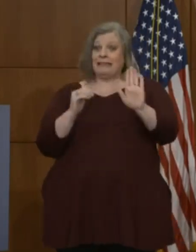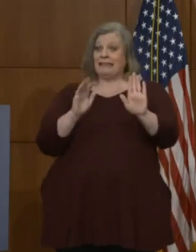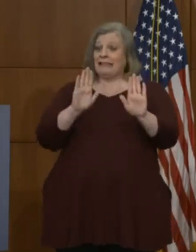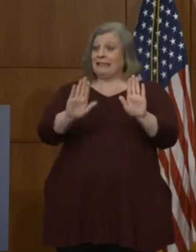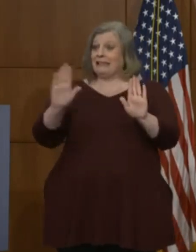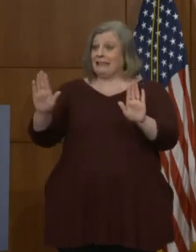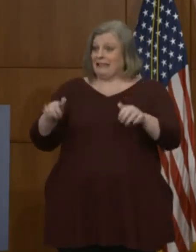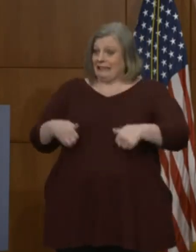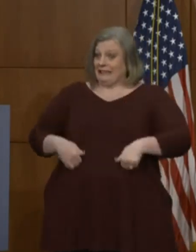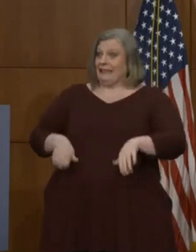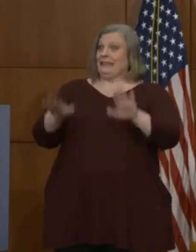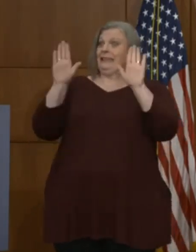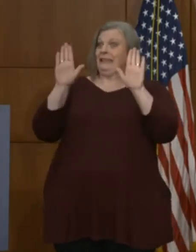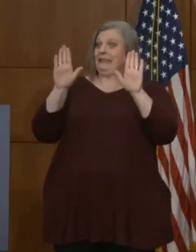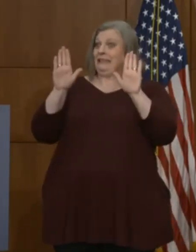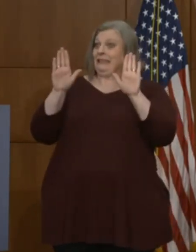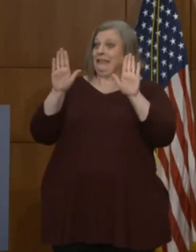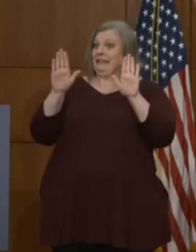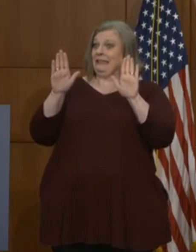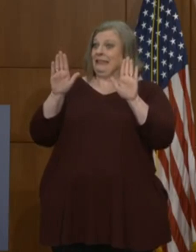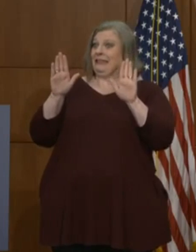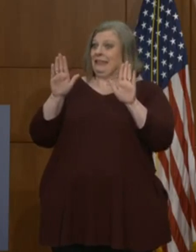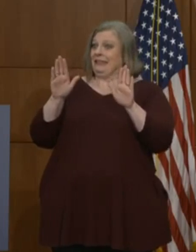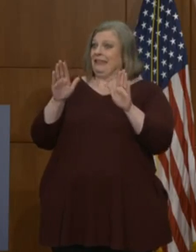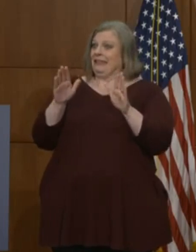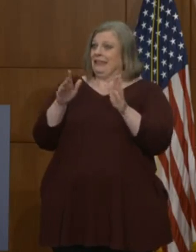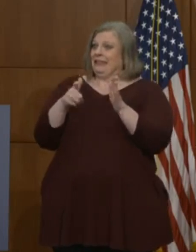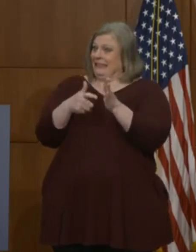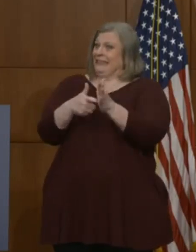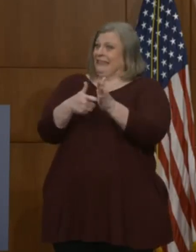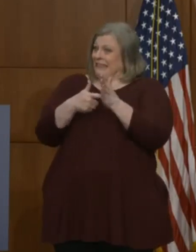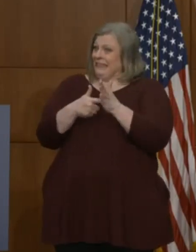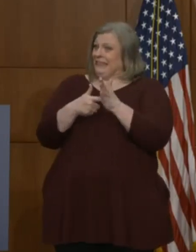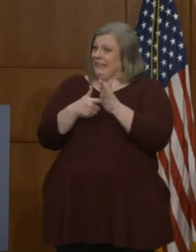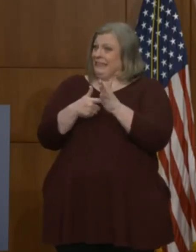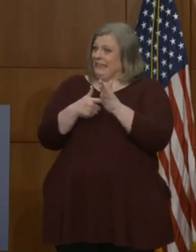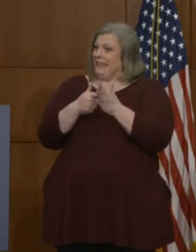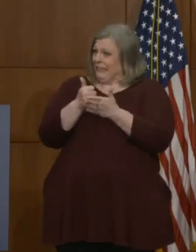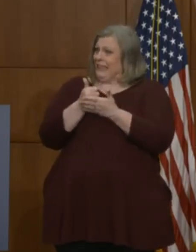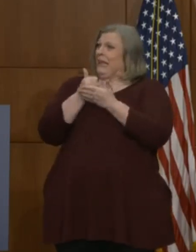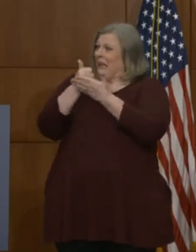I WANT EVERYONE TO KNOW THE SACRIFICES THAT YOU HAVE MADE SACRIFICES THAT YOU HAVE MADE HAVE BEEN NECESSARY AND THEY